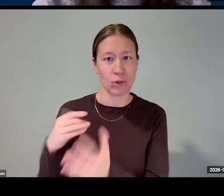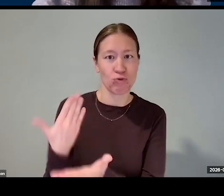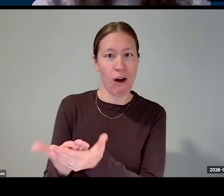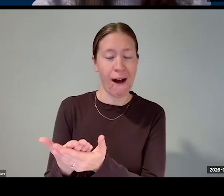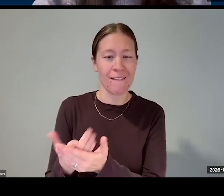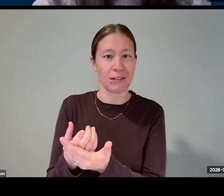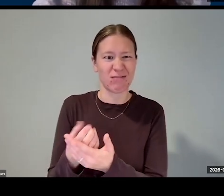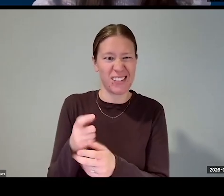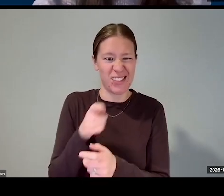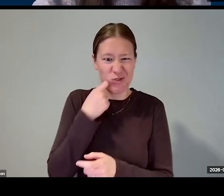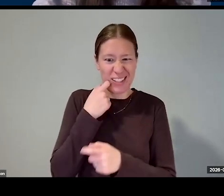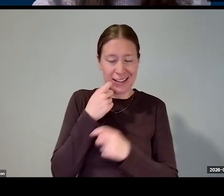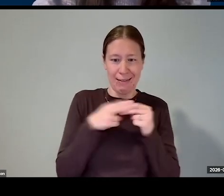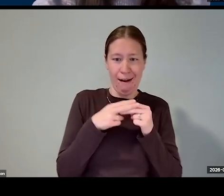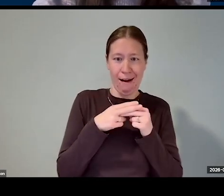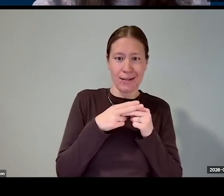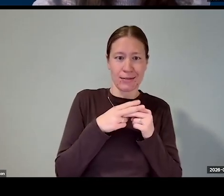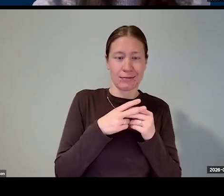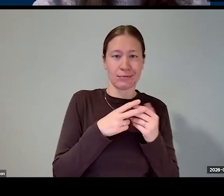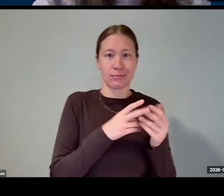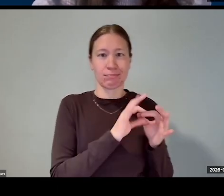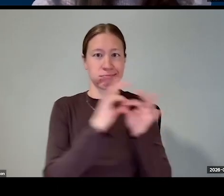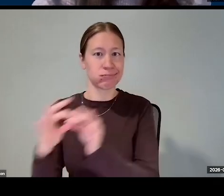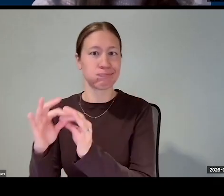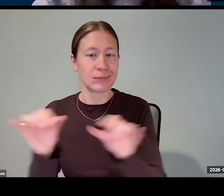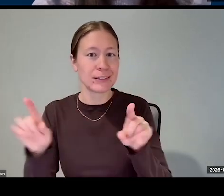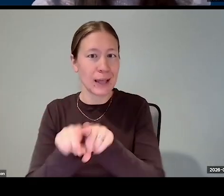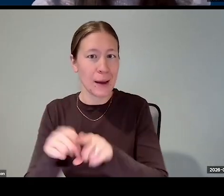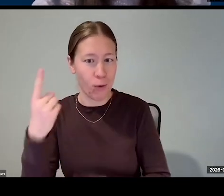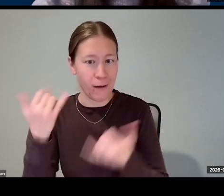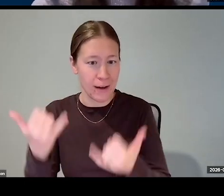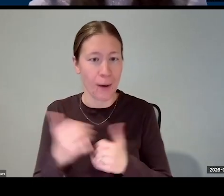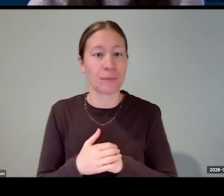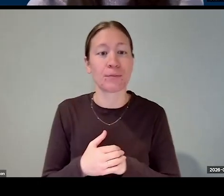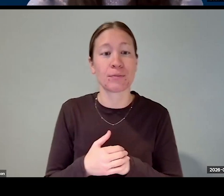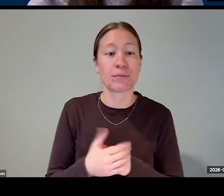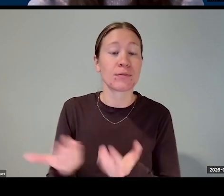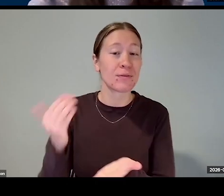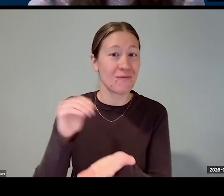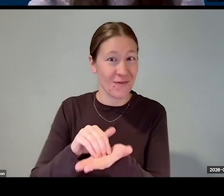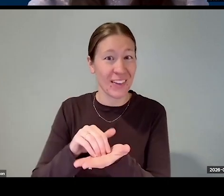Remember if I make this adjustment at the theme level, it will do it for every slide in the deck.